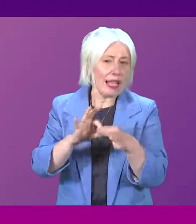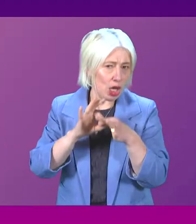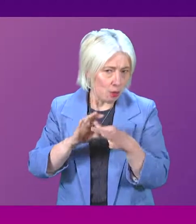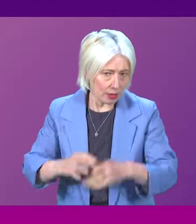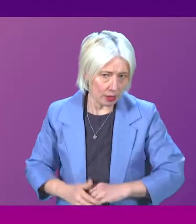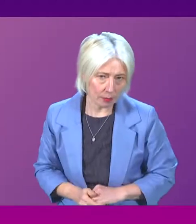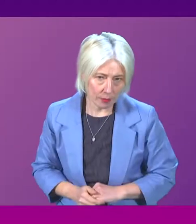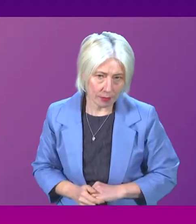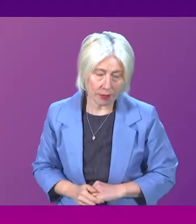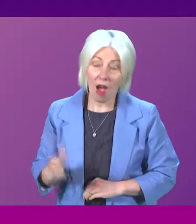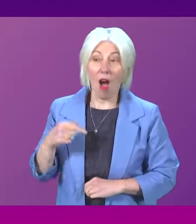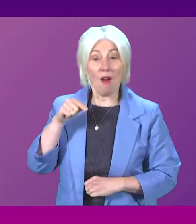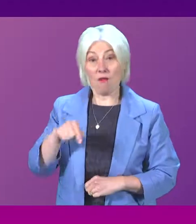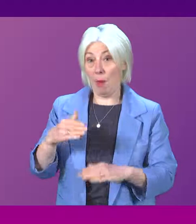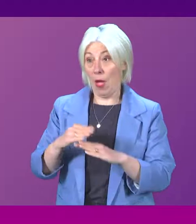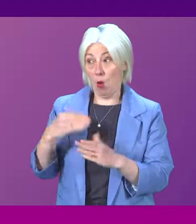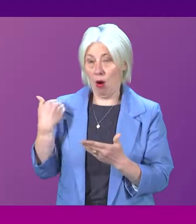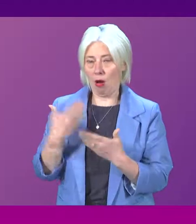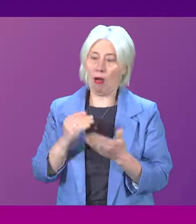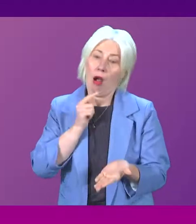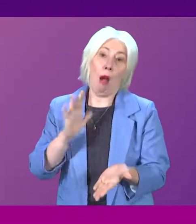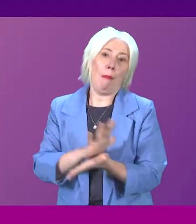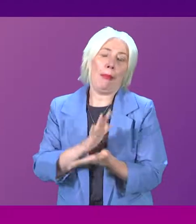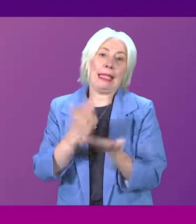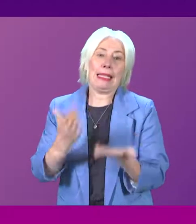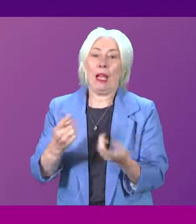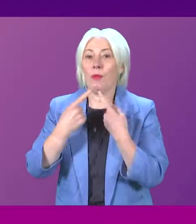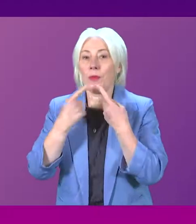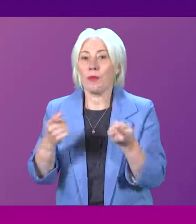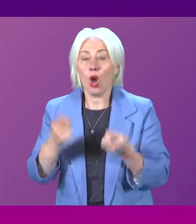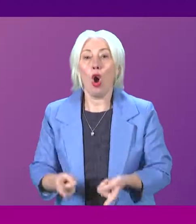As a result of that work, I am pleased to be able to announce that the Hon Lord Brailsford,